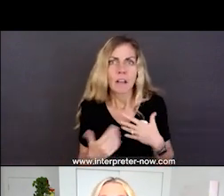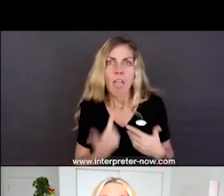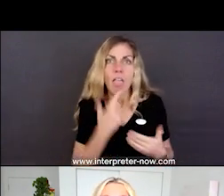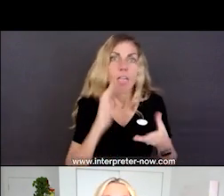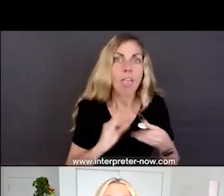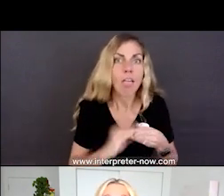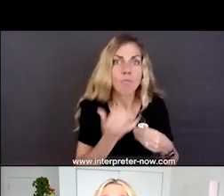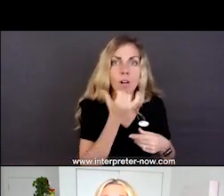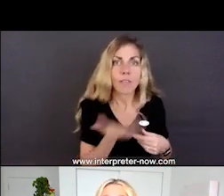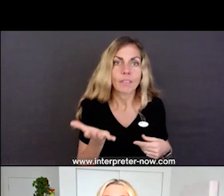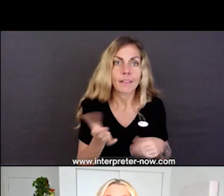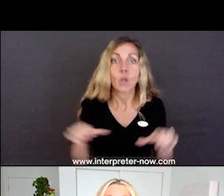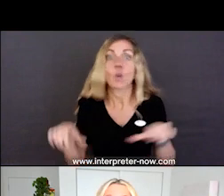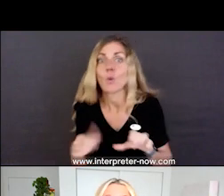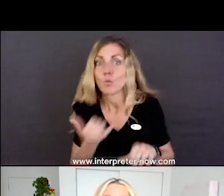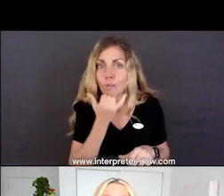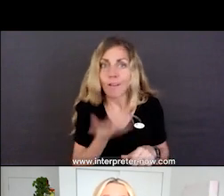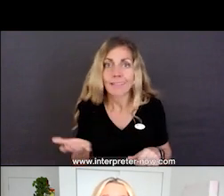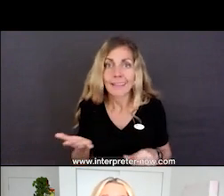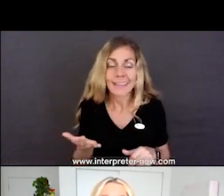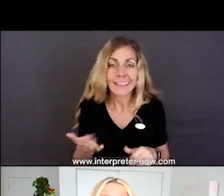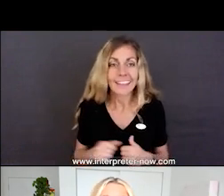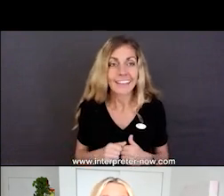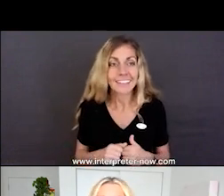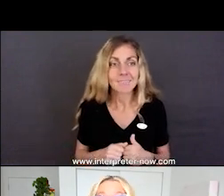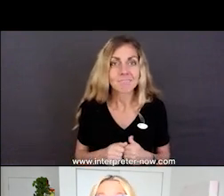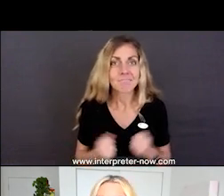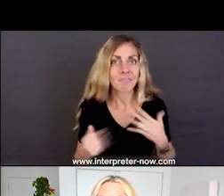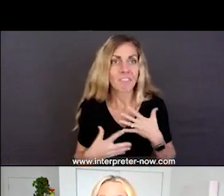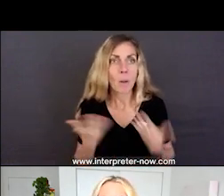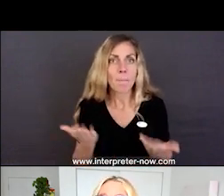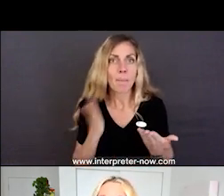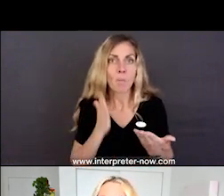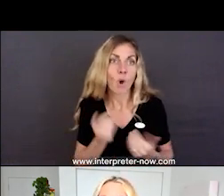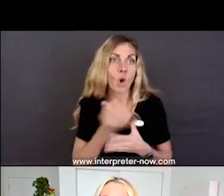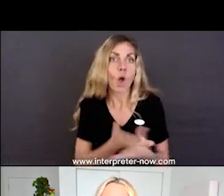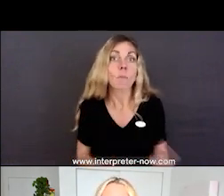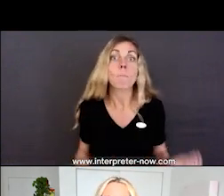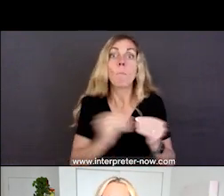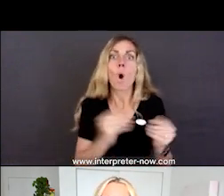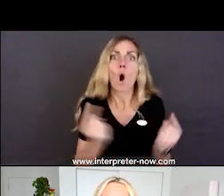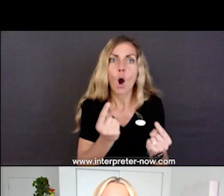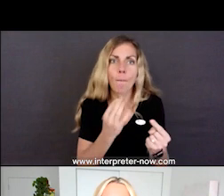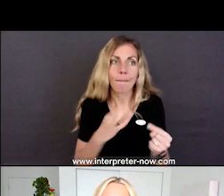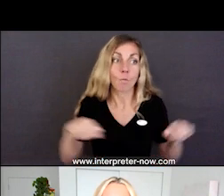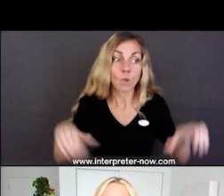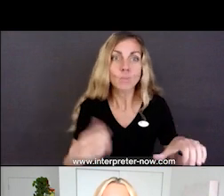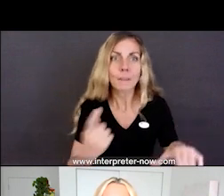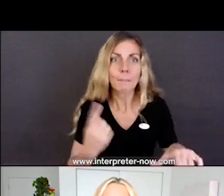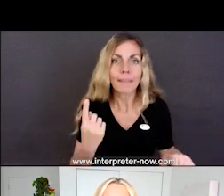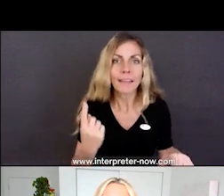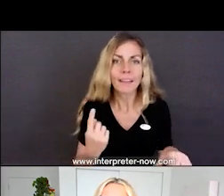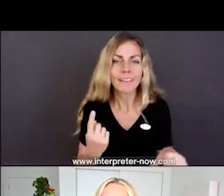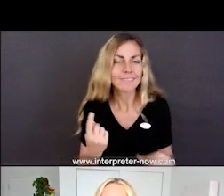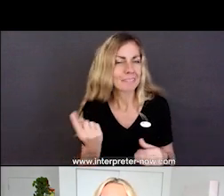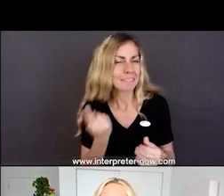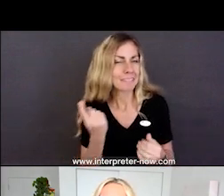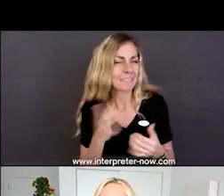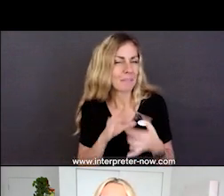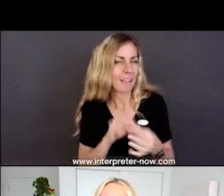a fear that we might cause additional harm if we take action, something along those lines.